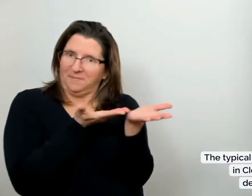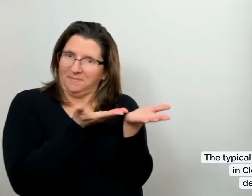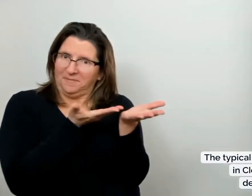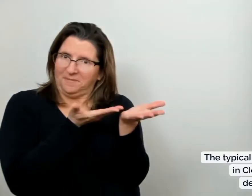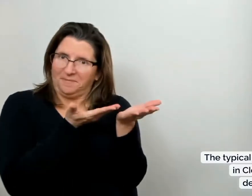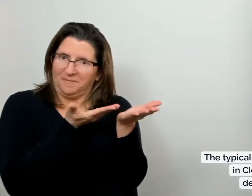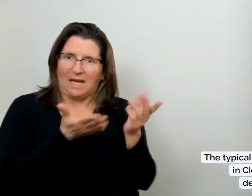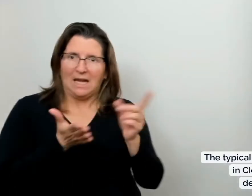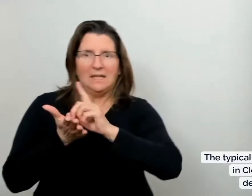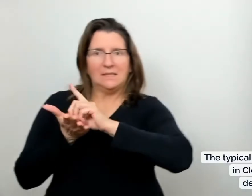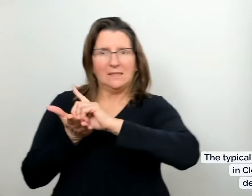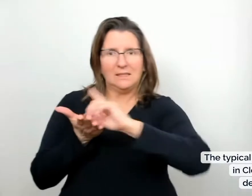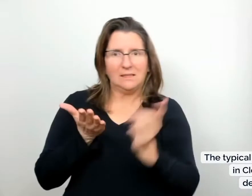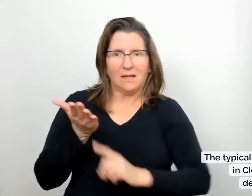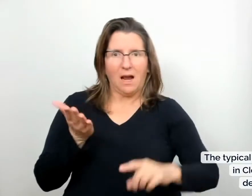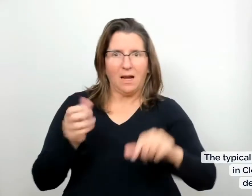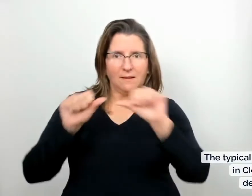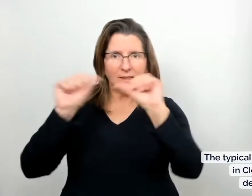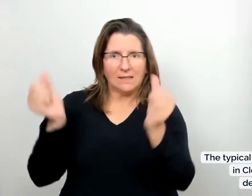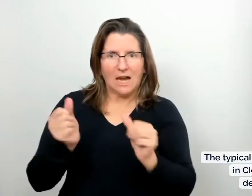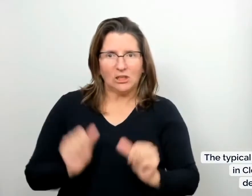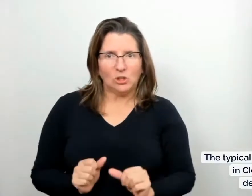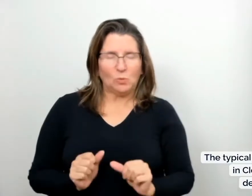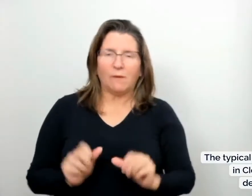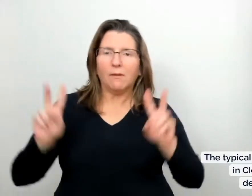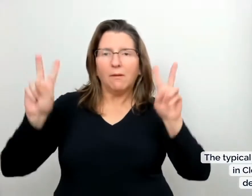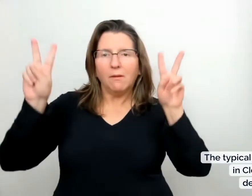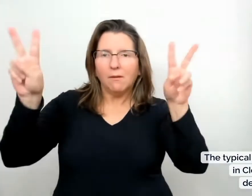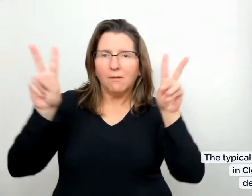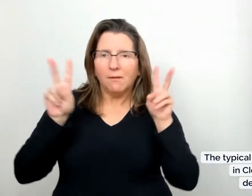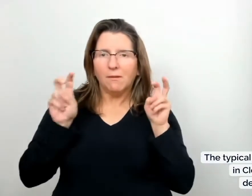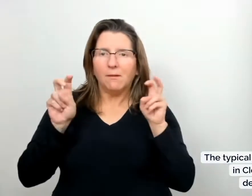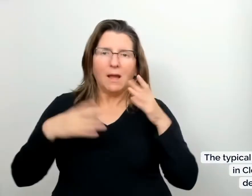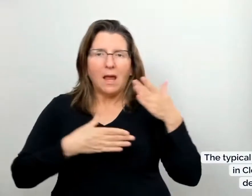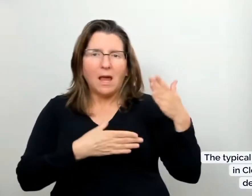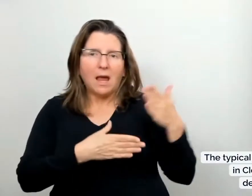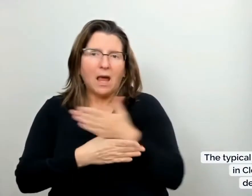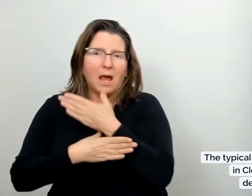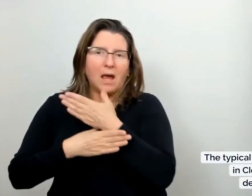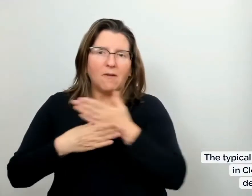There you have it! The dimensions of the 'average' woman.